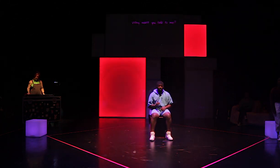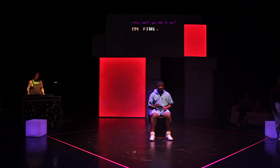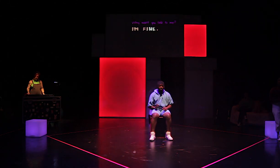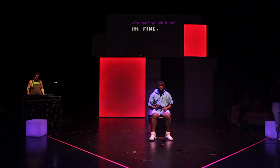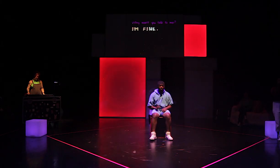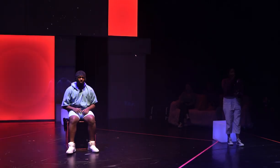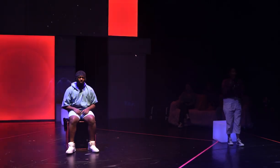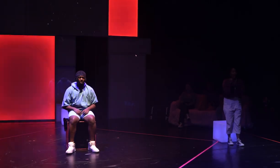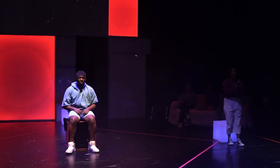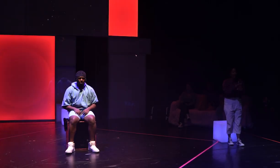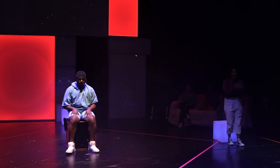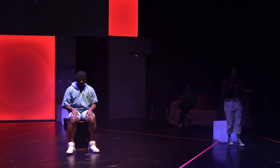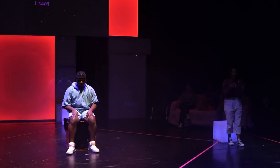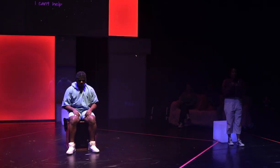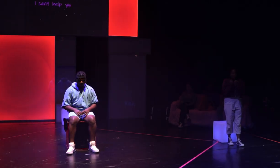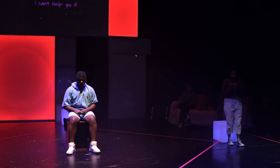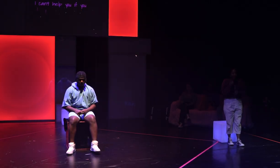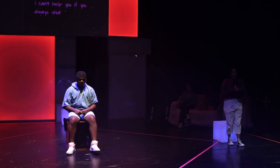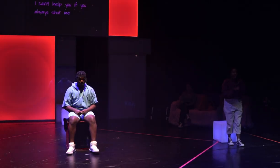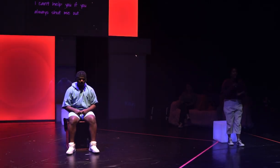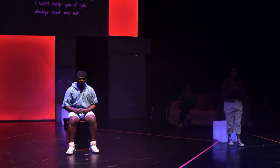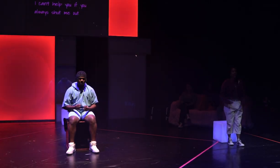I can't help you if you don't let me in.